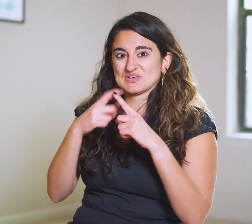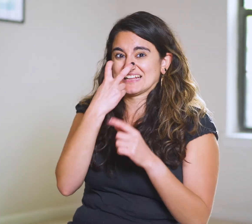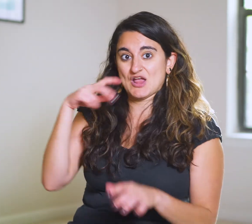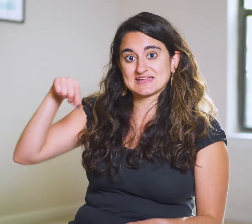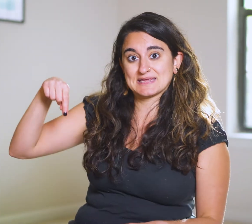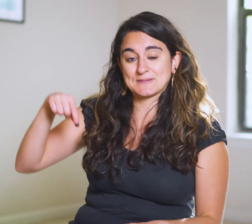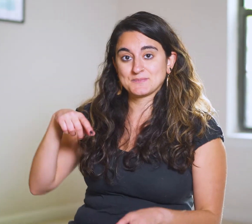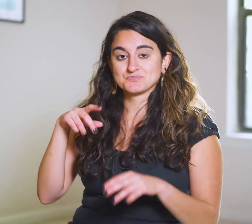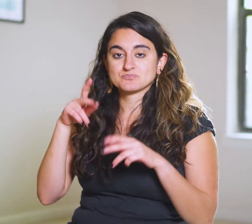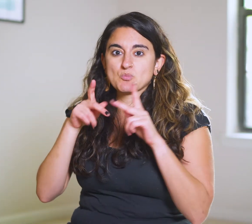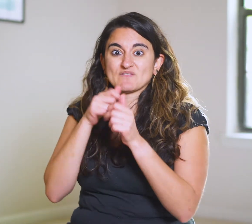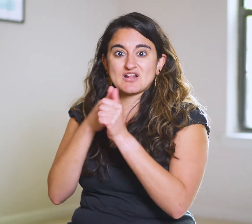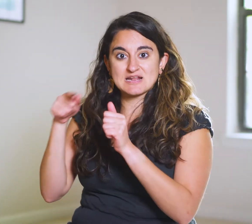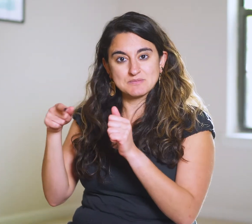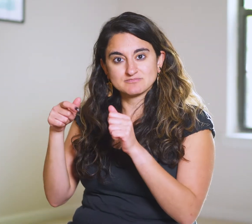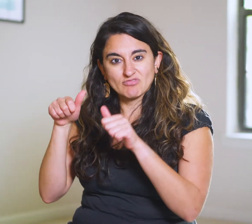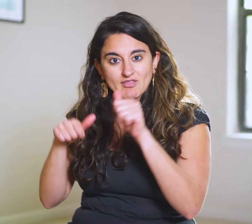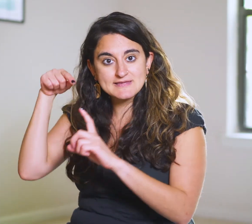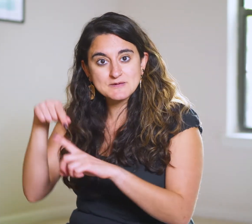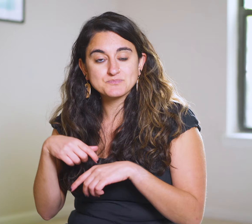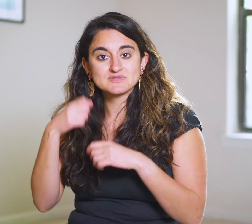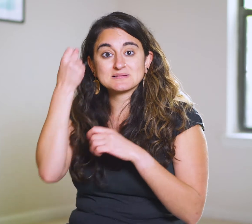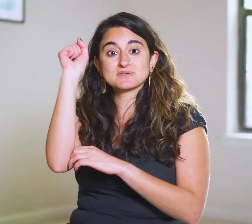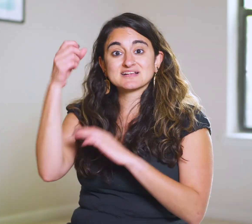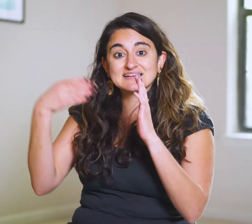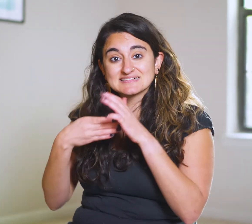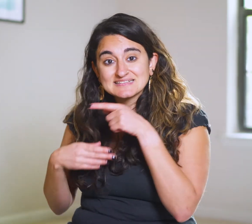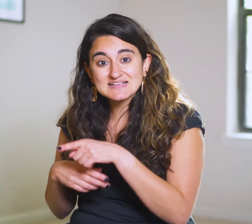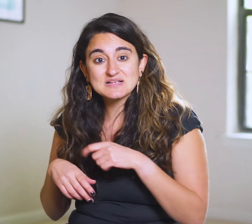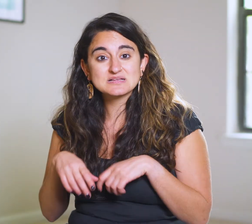to doubt him and rebel against him,